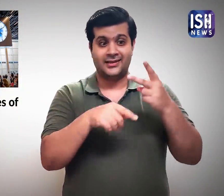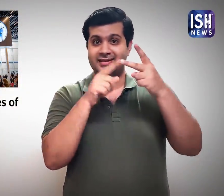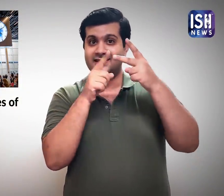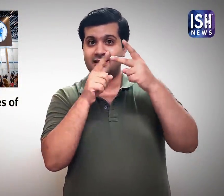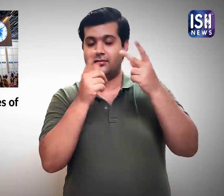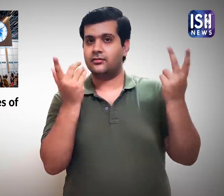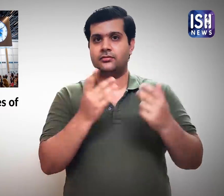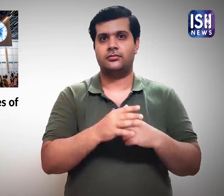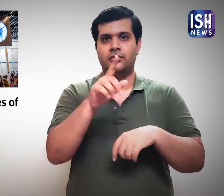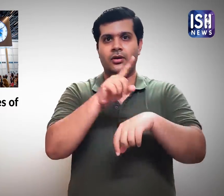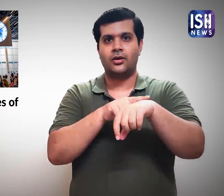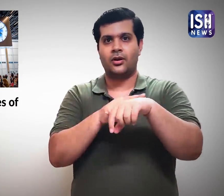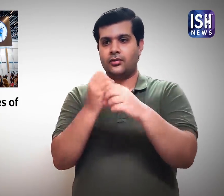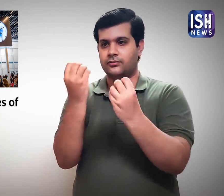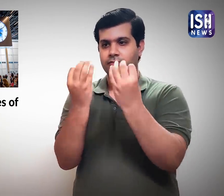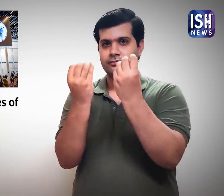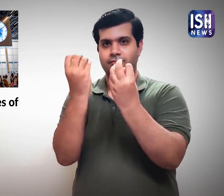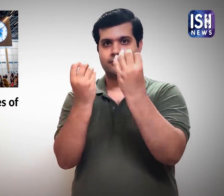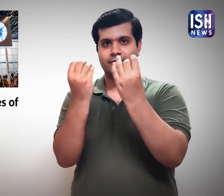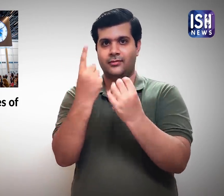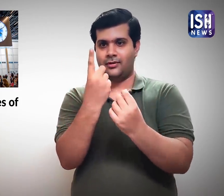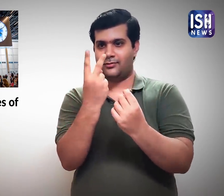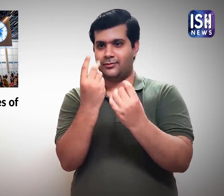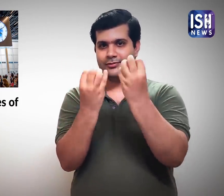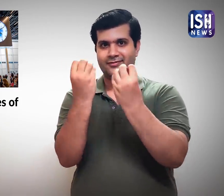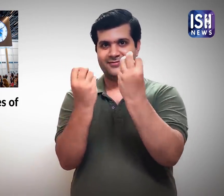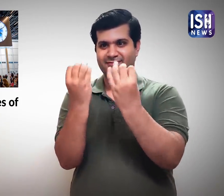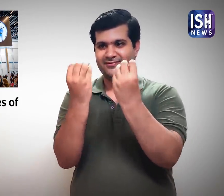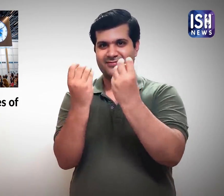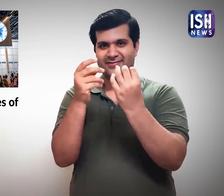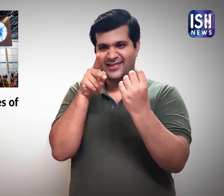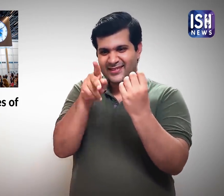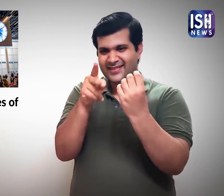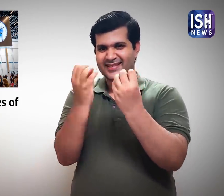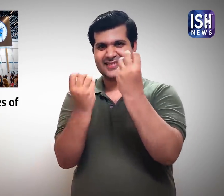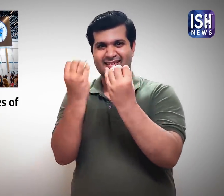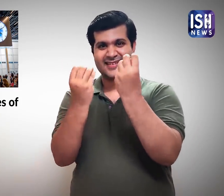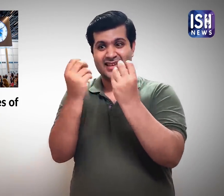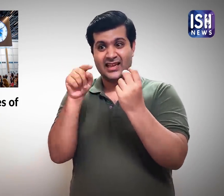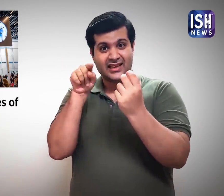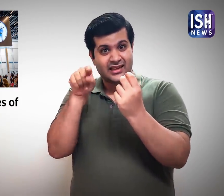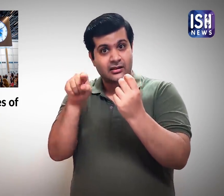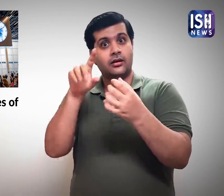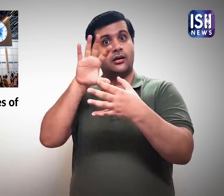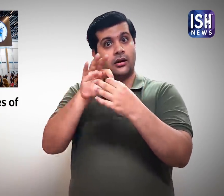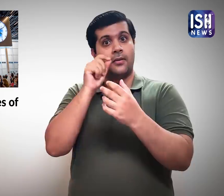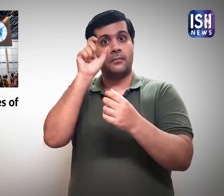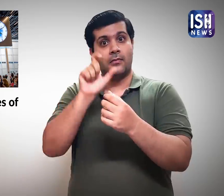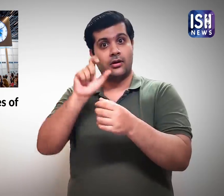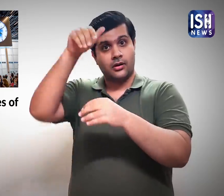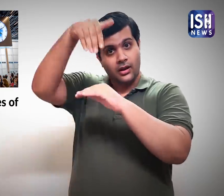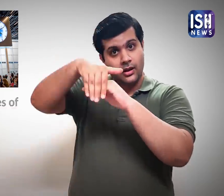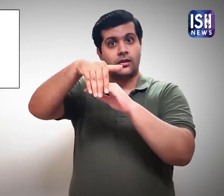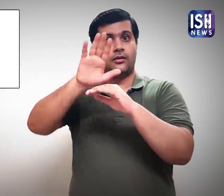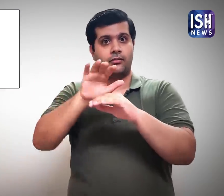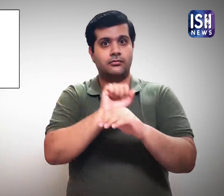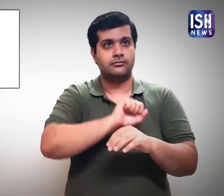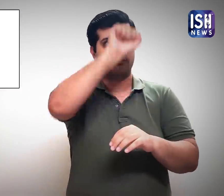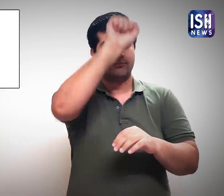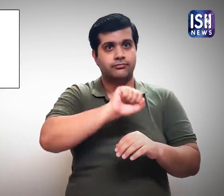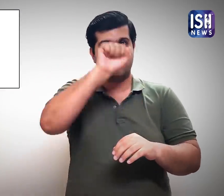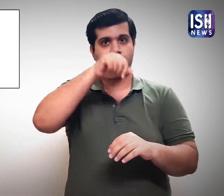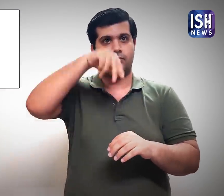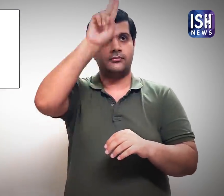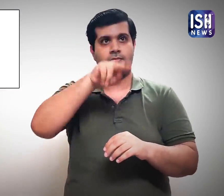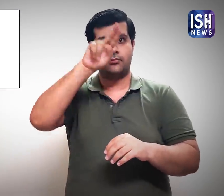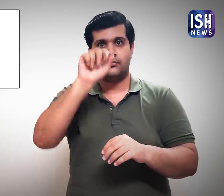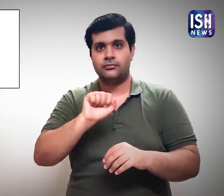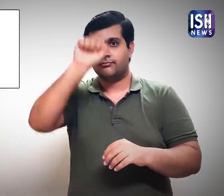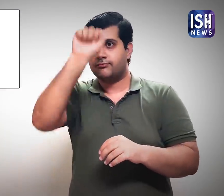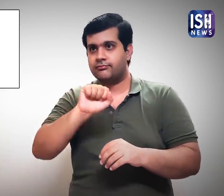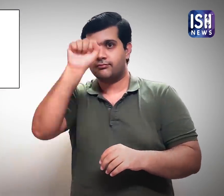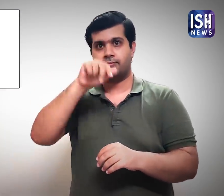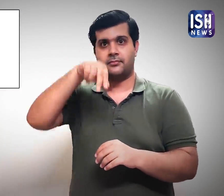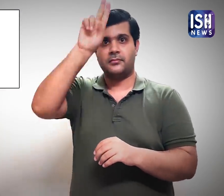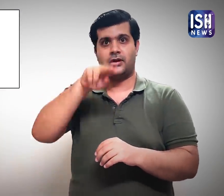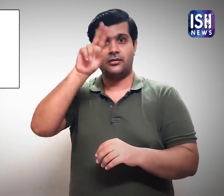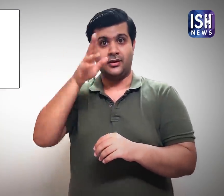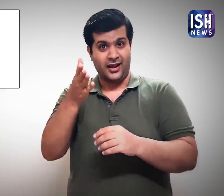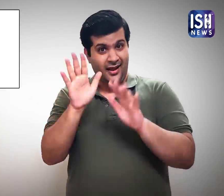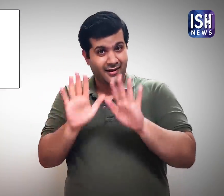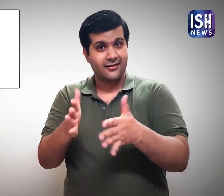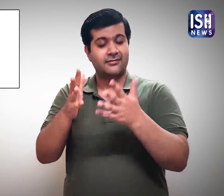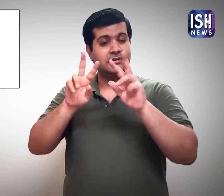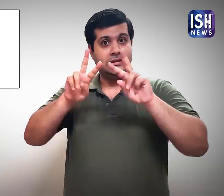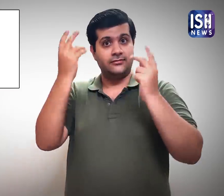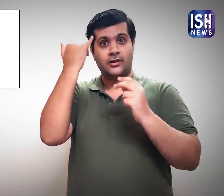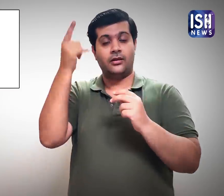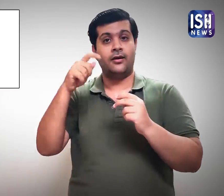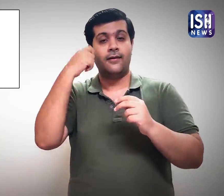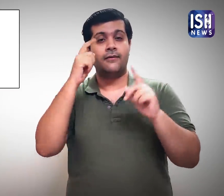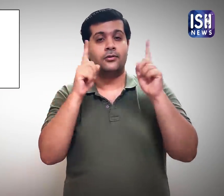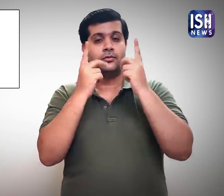The second was a Digital clock, in which a man paints the digits. Have a look at the video clip.